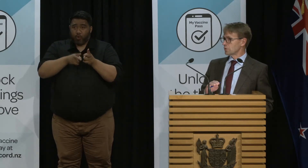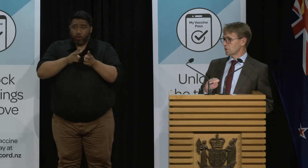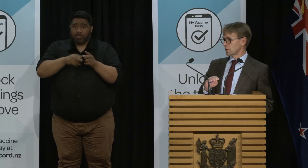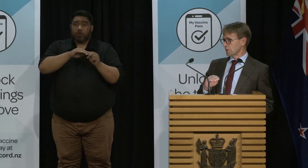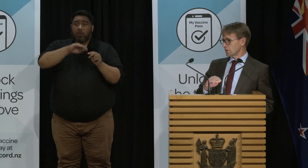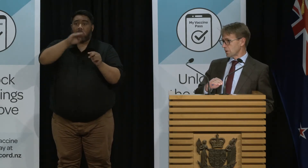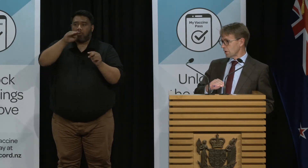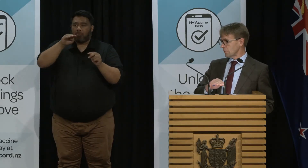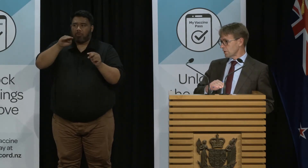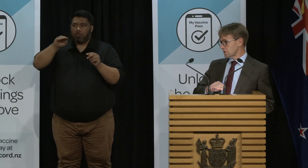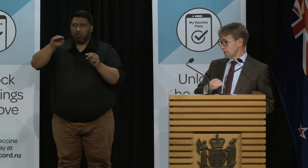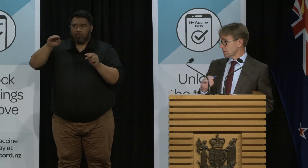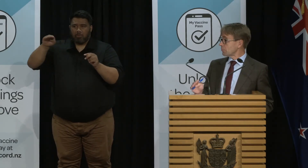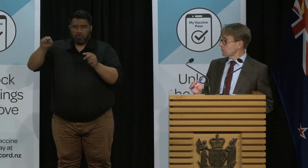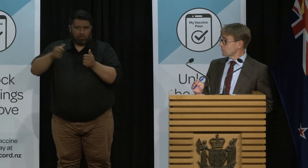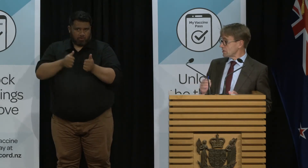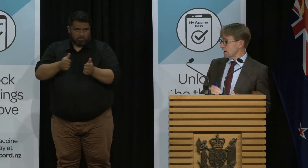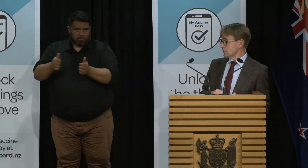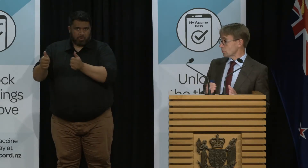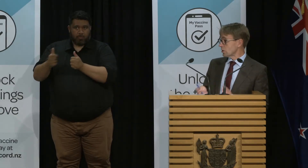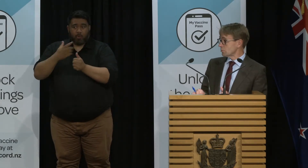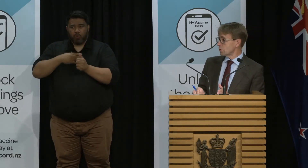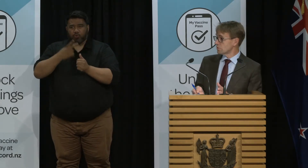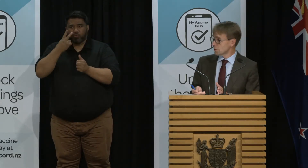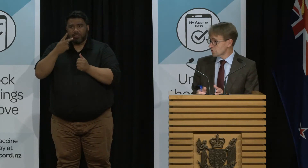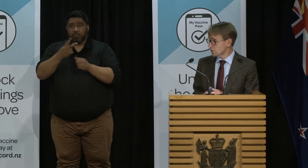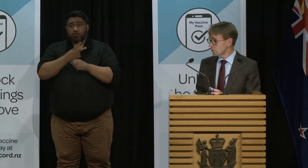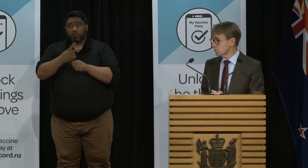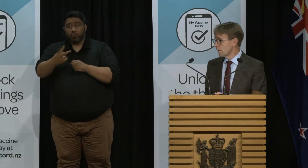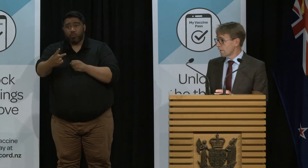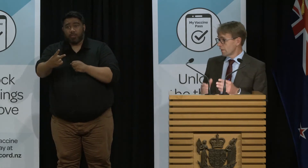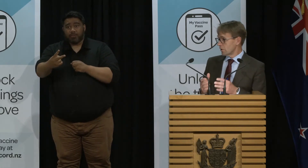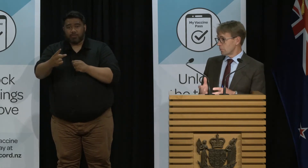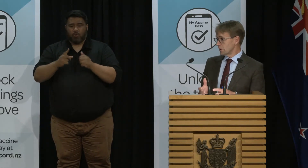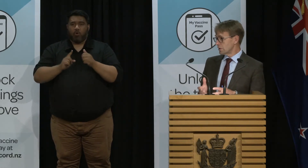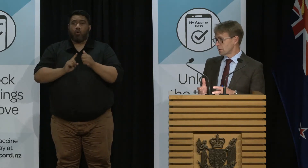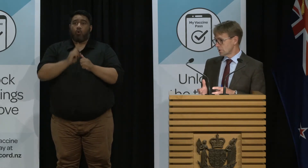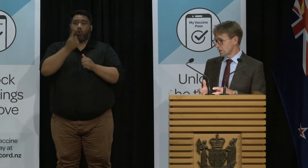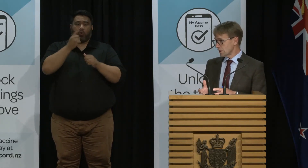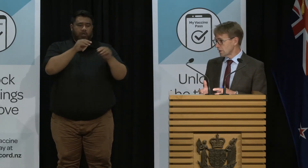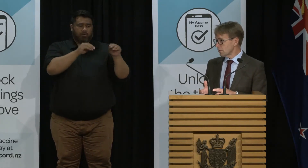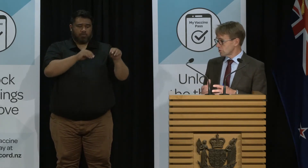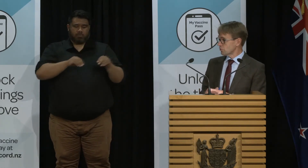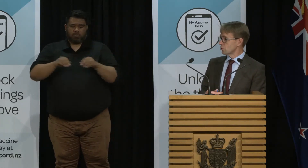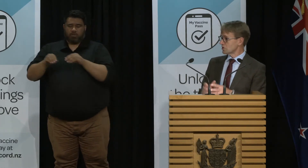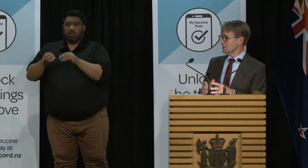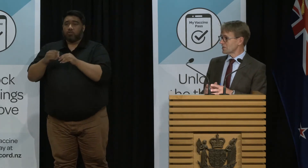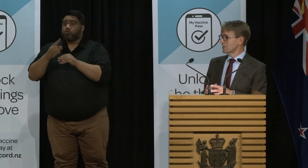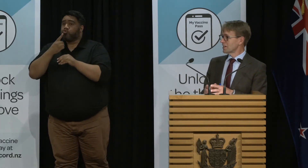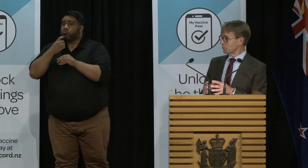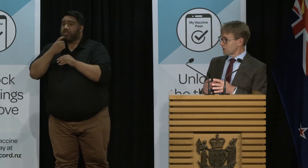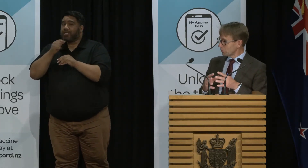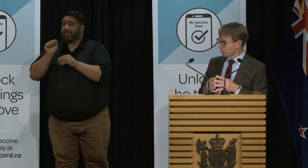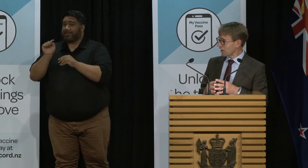Yes, to add to that, we hae certainly seen the plateauing in cases and hospitalisations, which is good. It will be